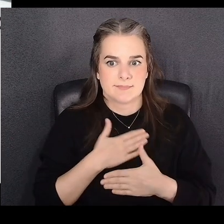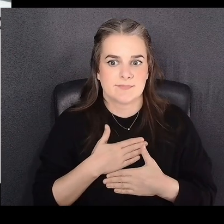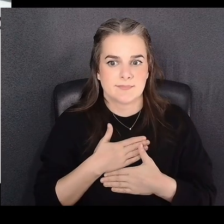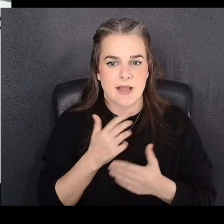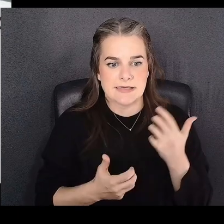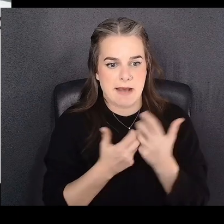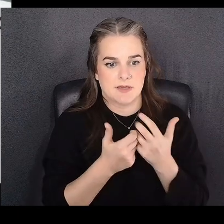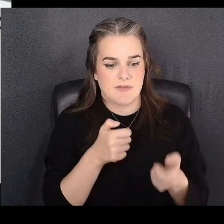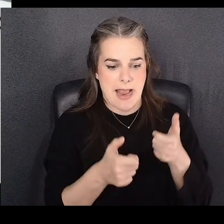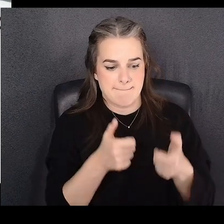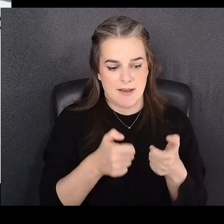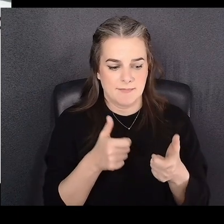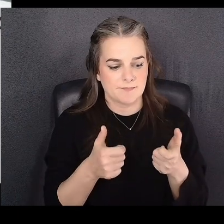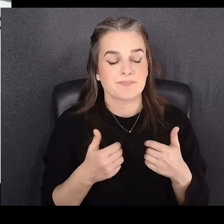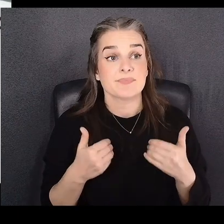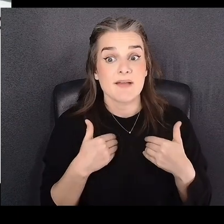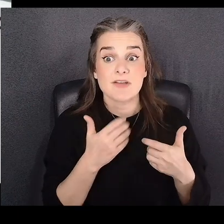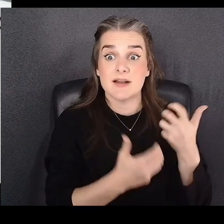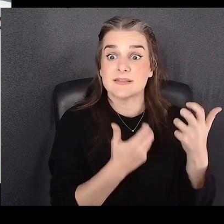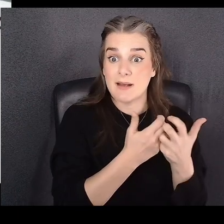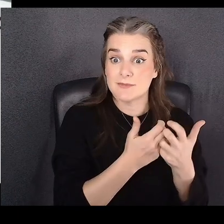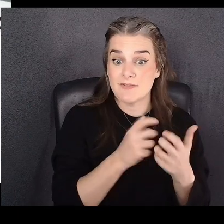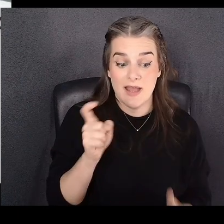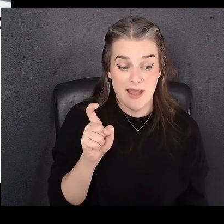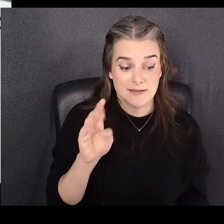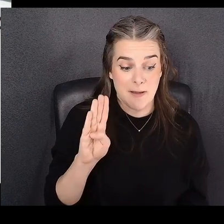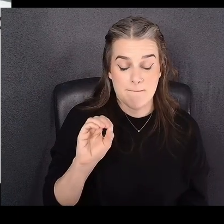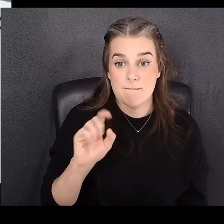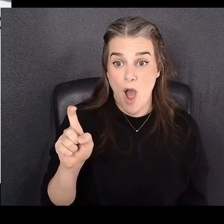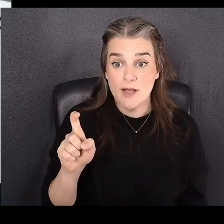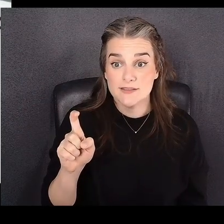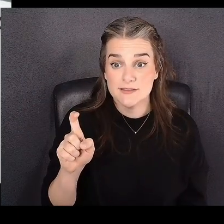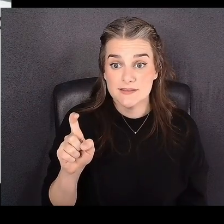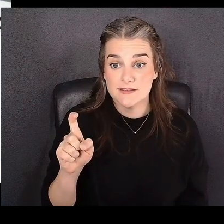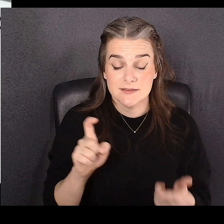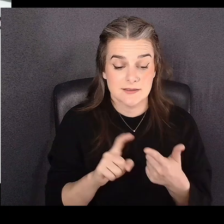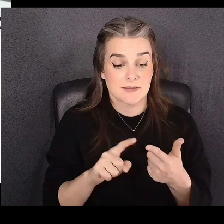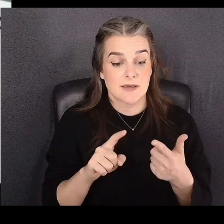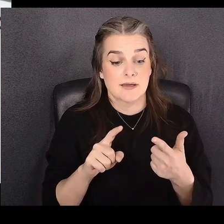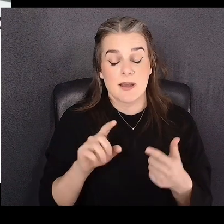We have the adaptive Xbox, the PlayStation, and a Nintendo Switch.